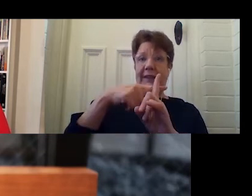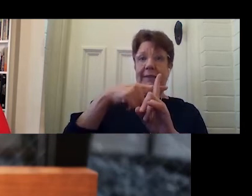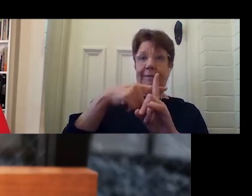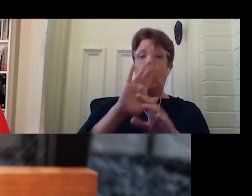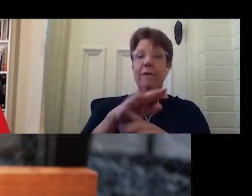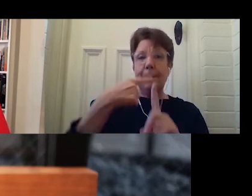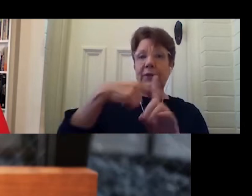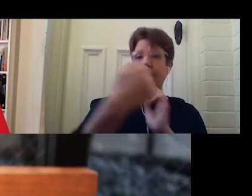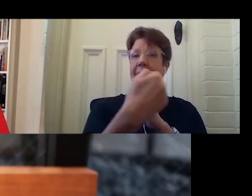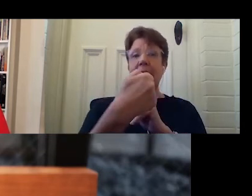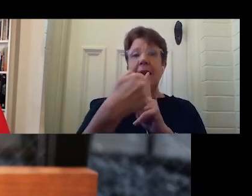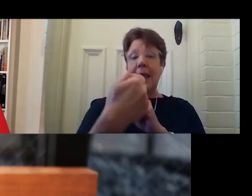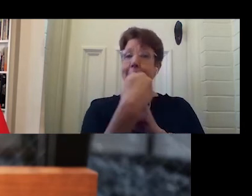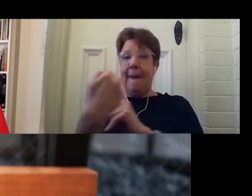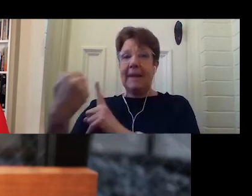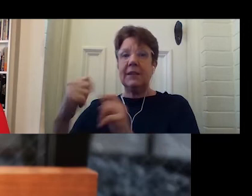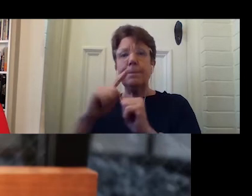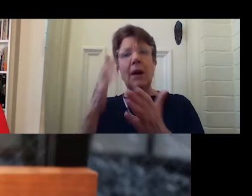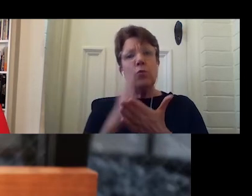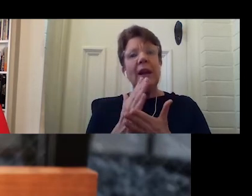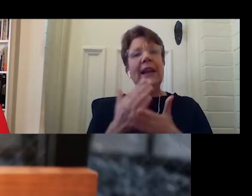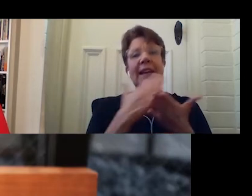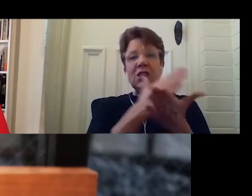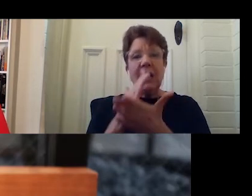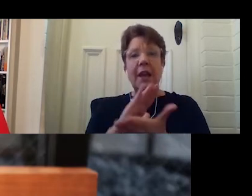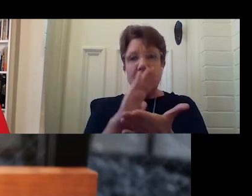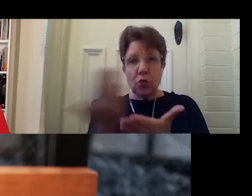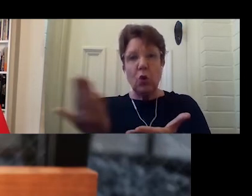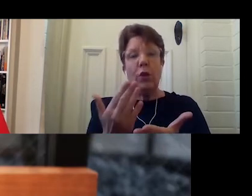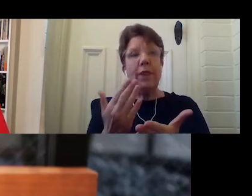you acknowledge the truth and share, when appropriate, how that truth is